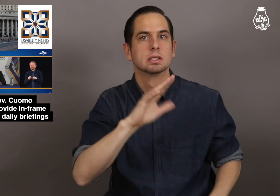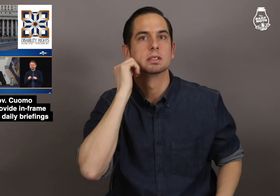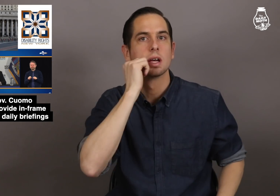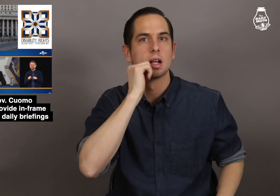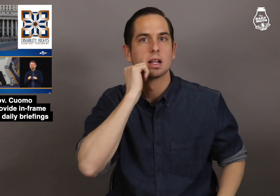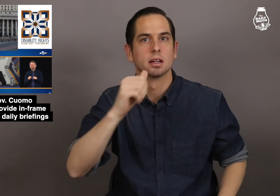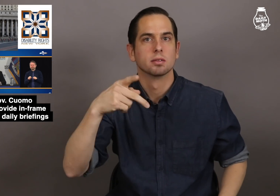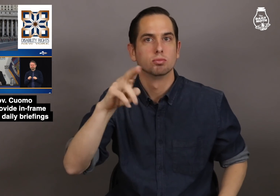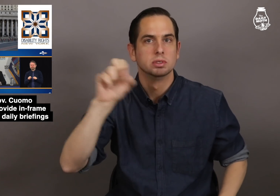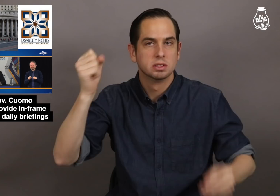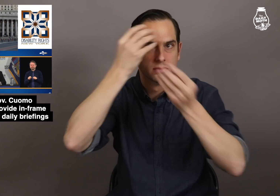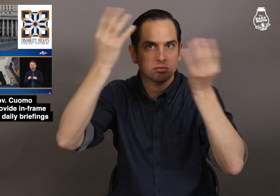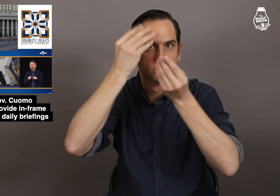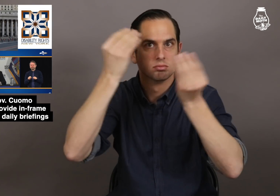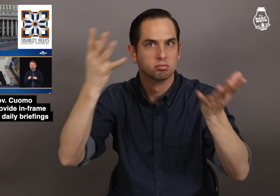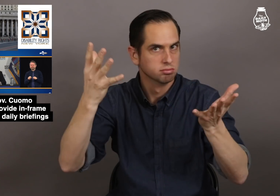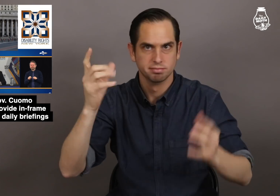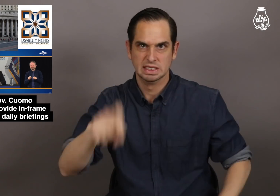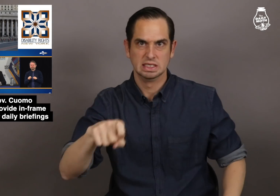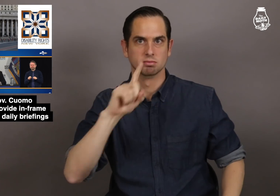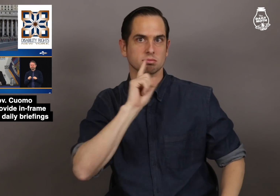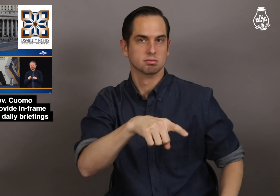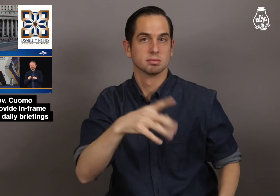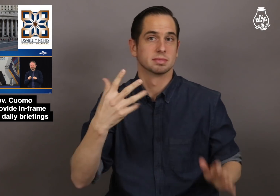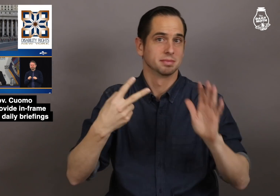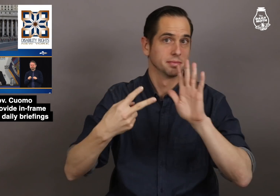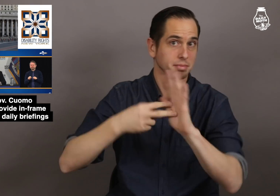during his daily press briefings."